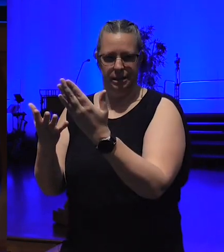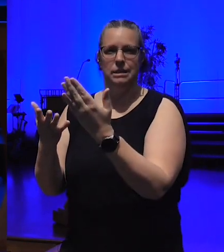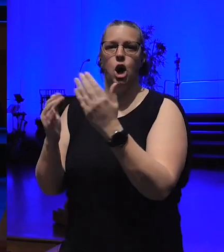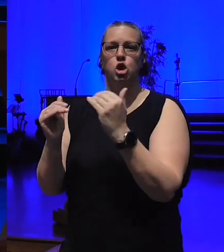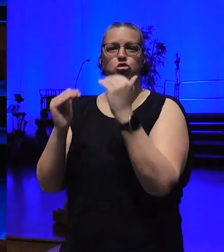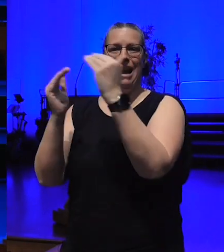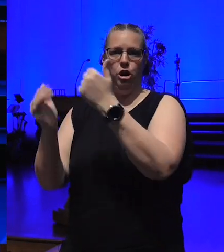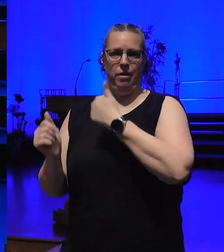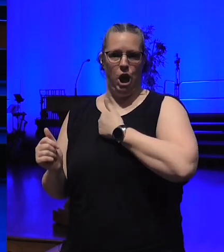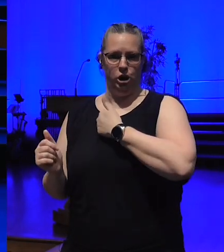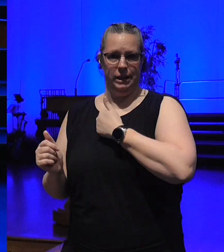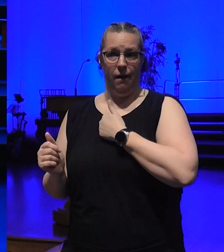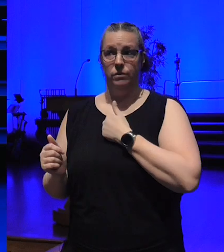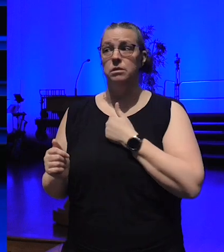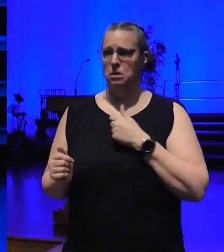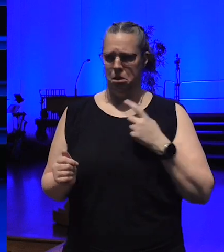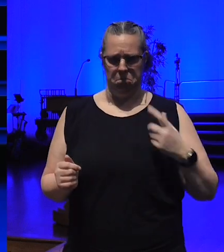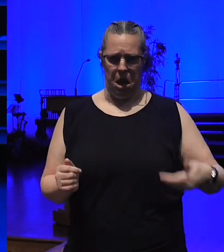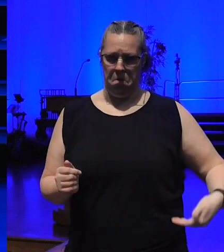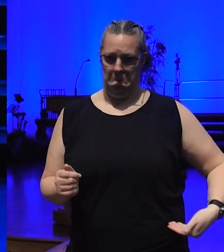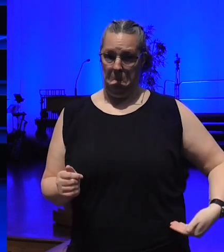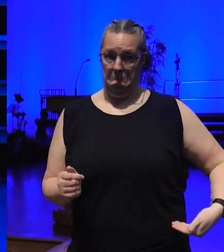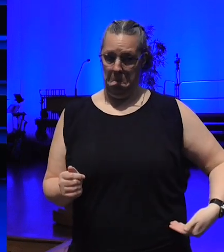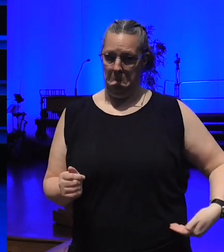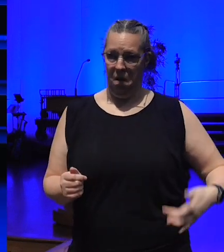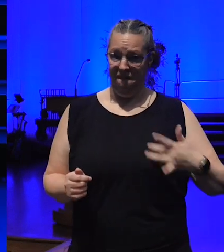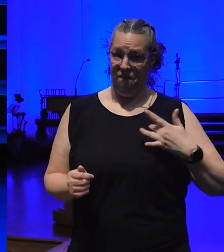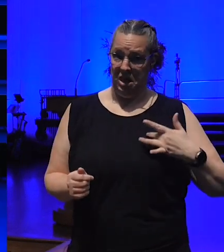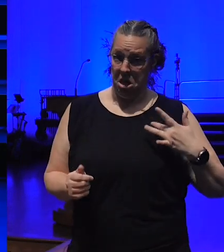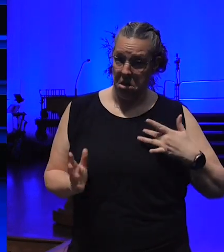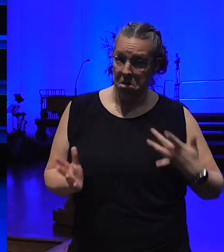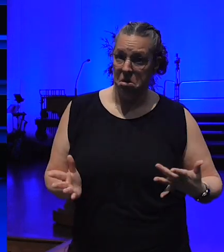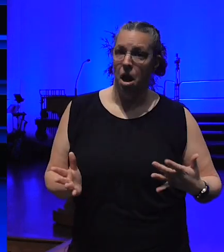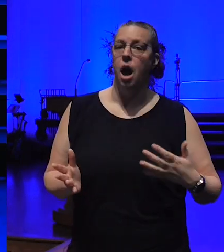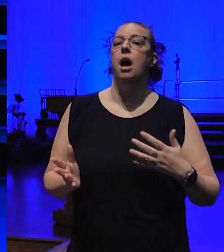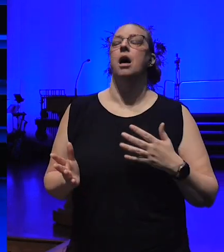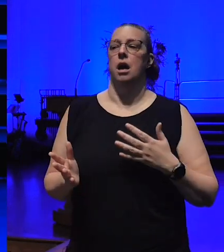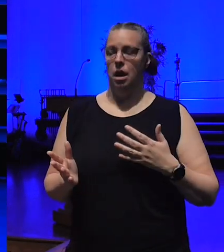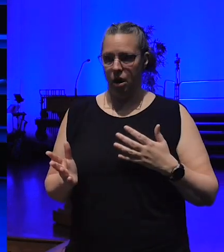you resonate with that the meaning of life comes to you when you serve a cause greater